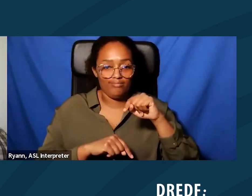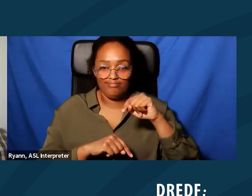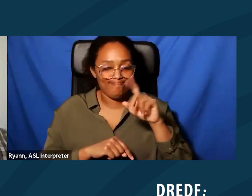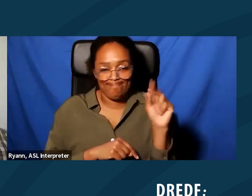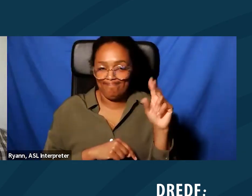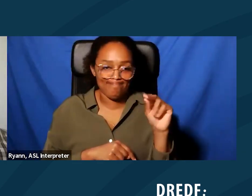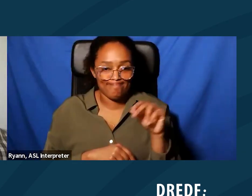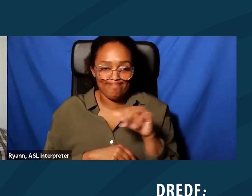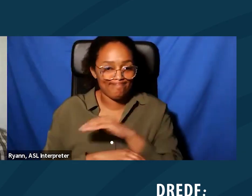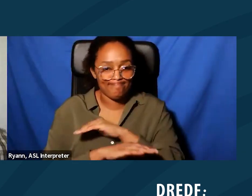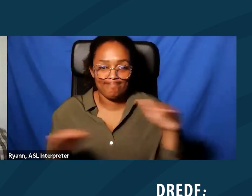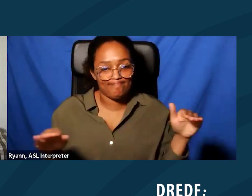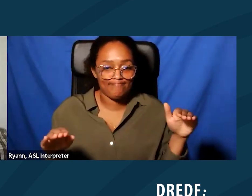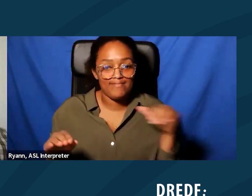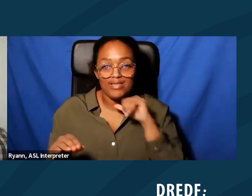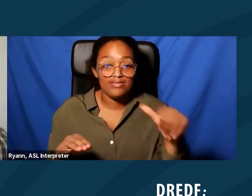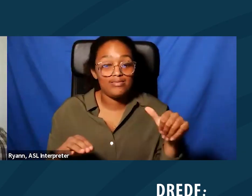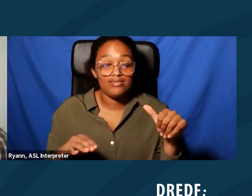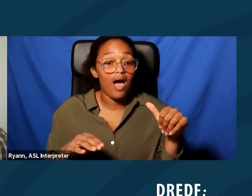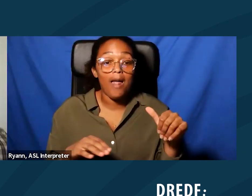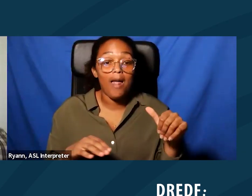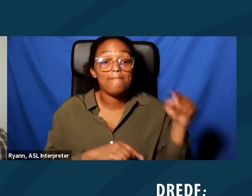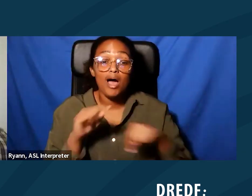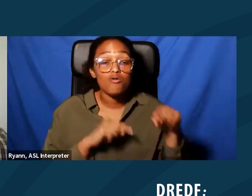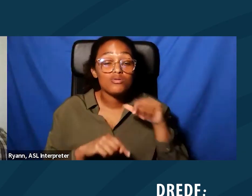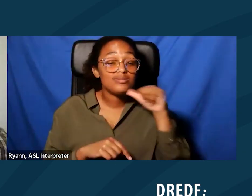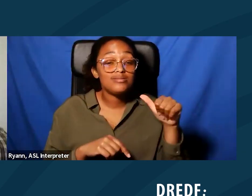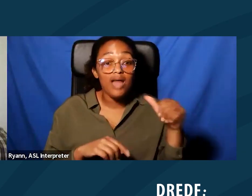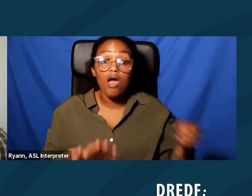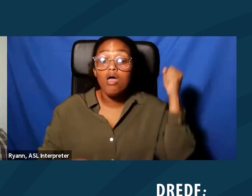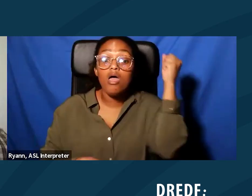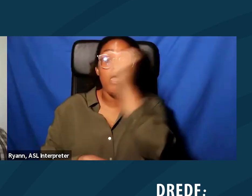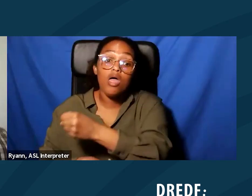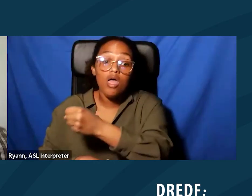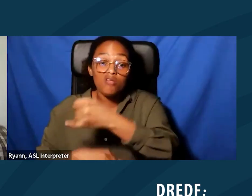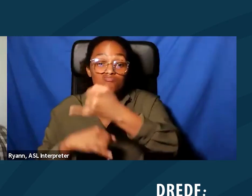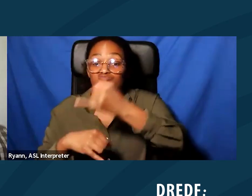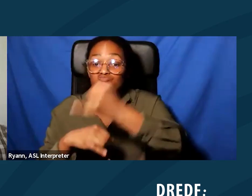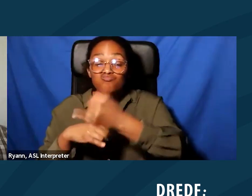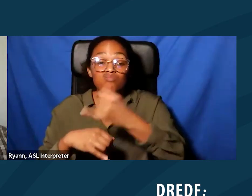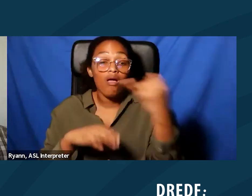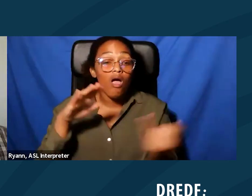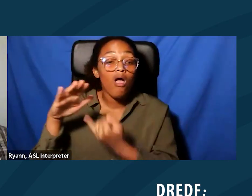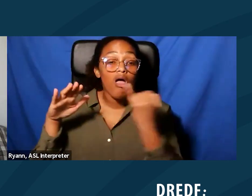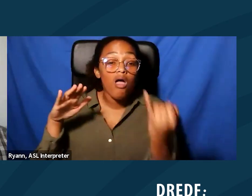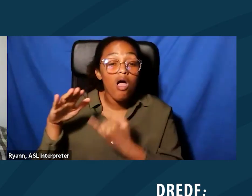not to the locked units, not to the institutions, not to the days when the system decided where we